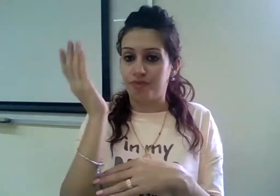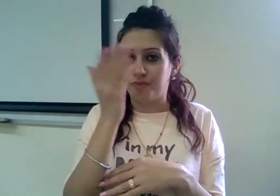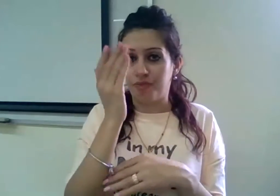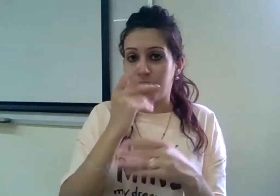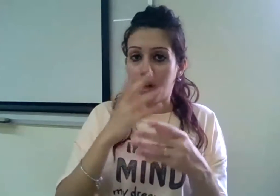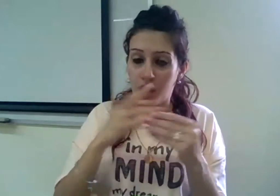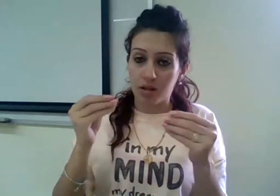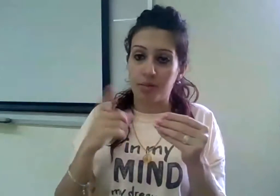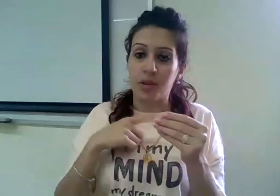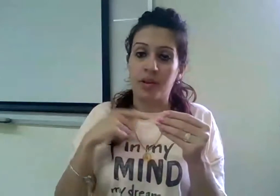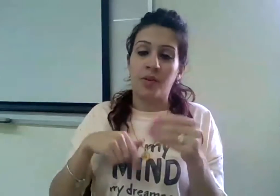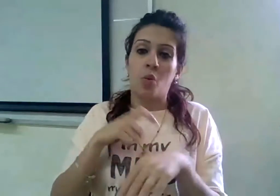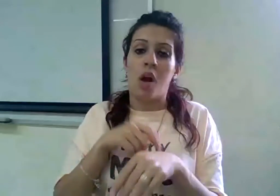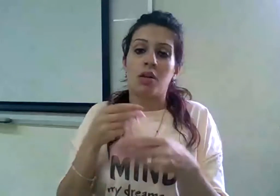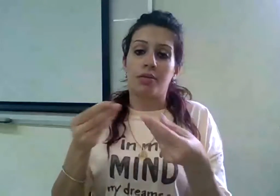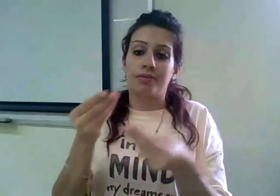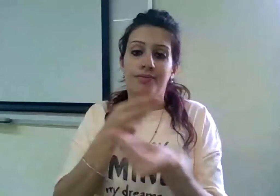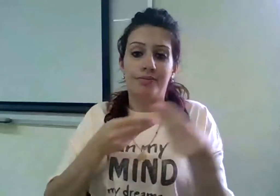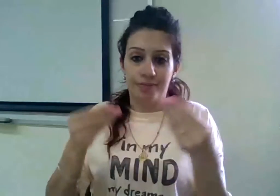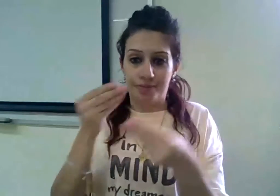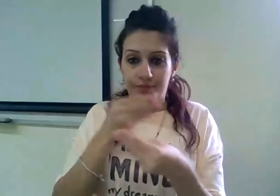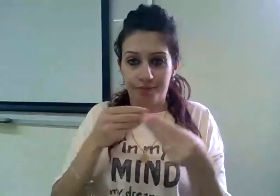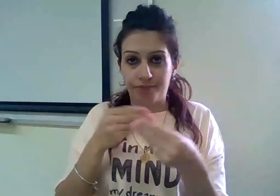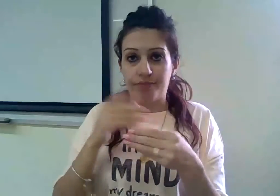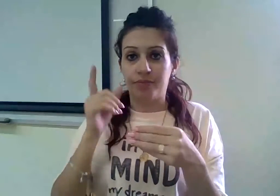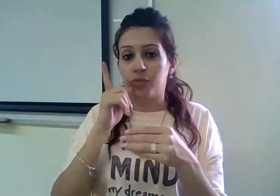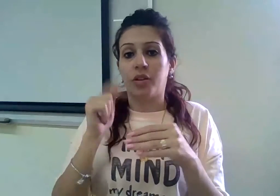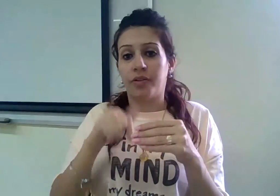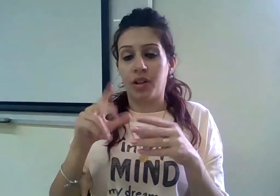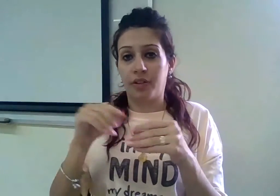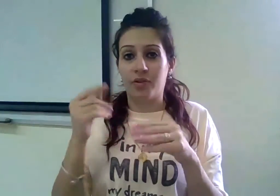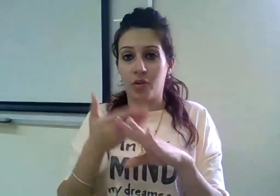But also we find out during the last webinars that the way we deal with this is